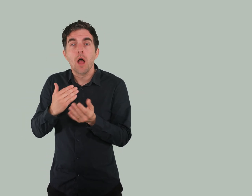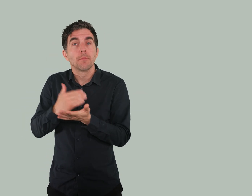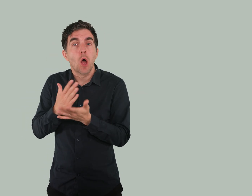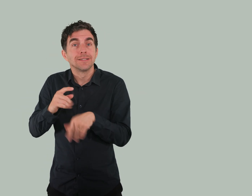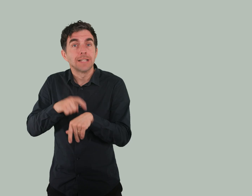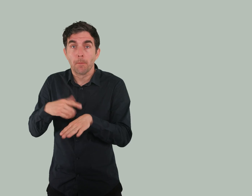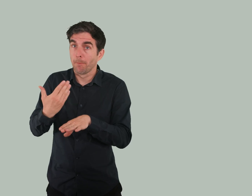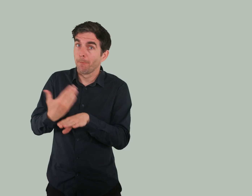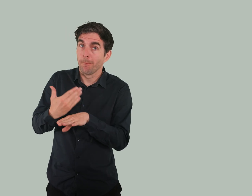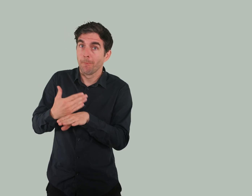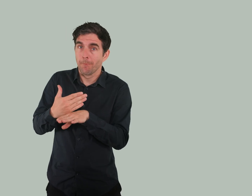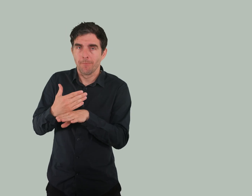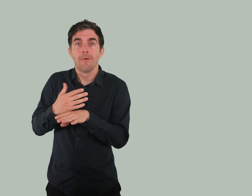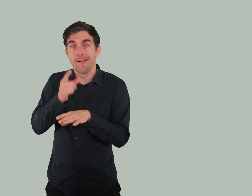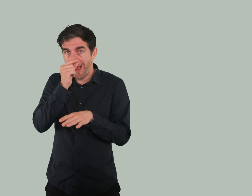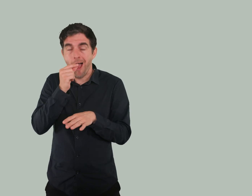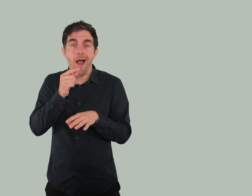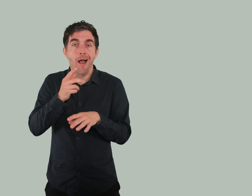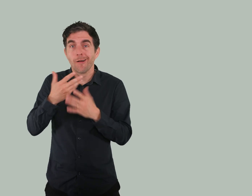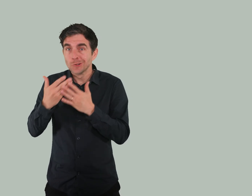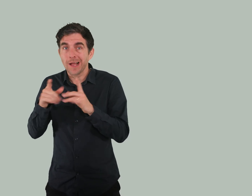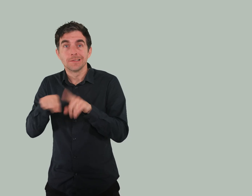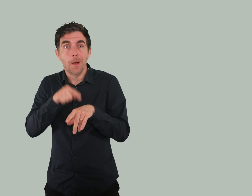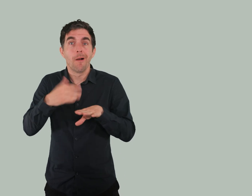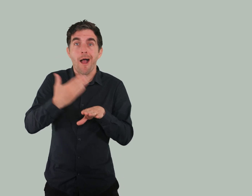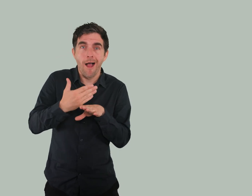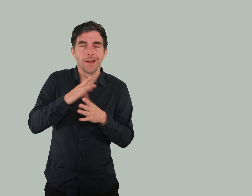part-time work that could be combined with study